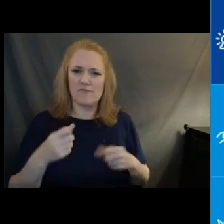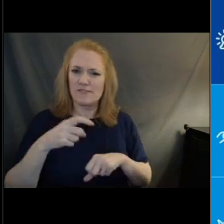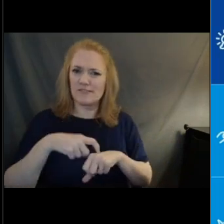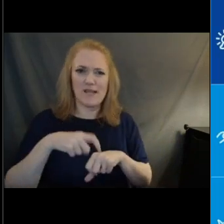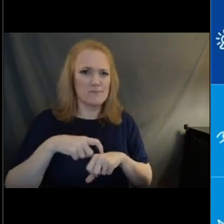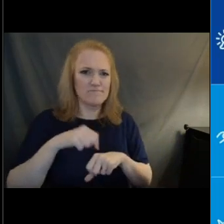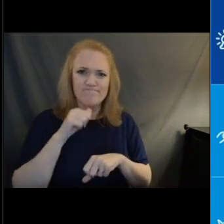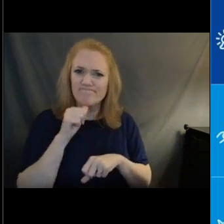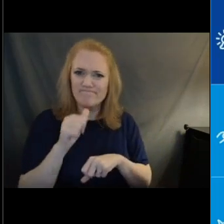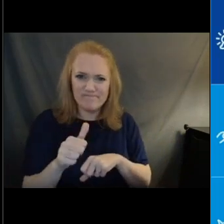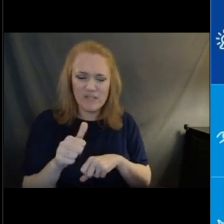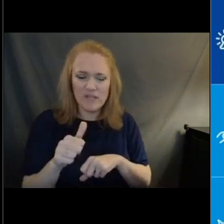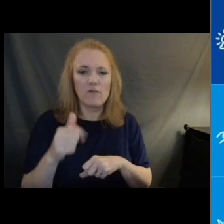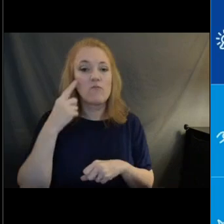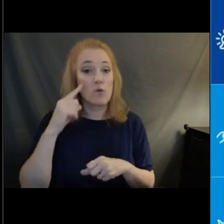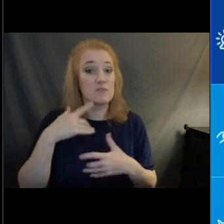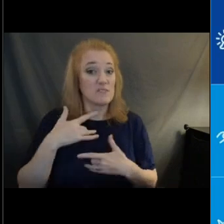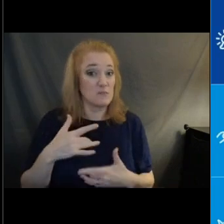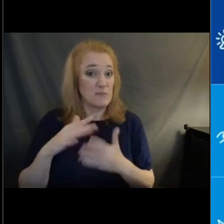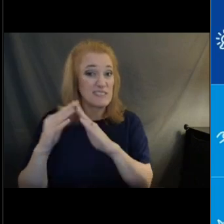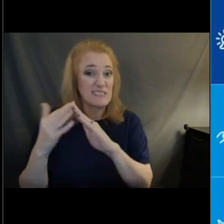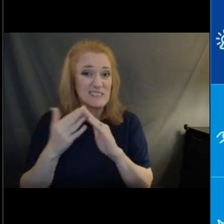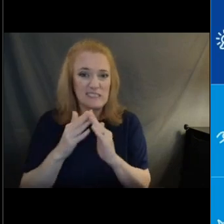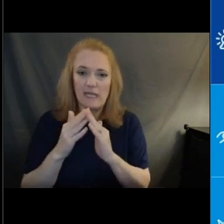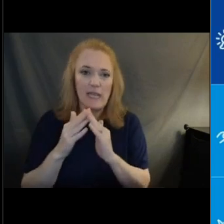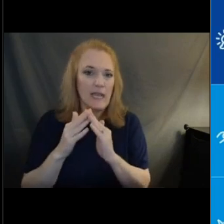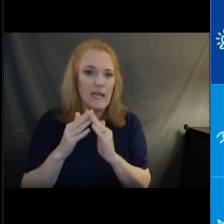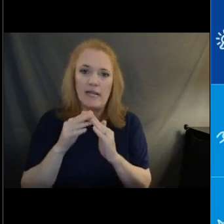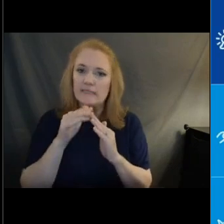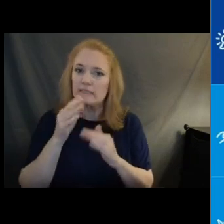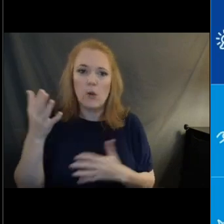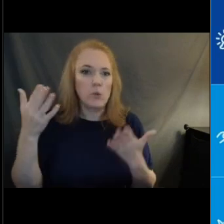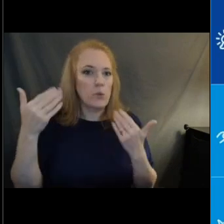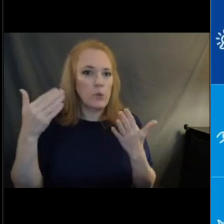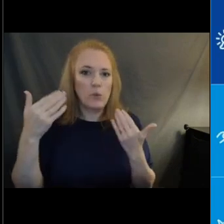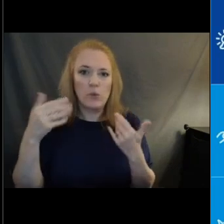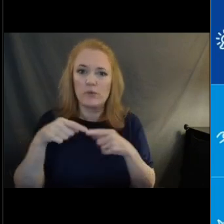especially in urban areas during the summer months, you're not seeing low temperatures drop